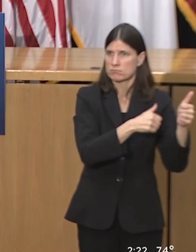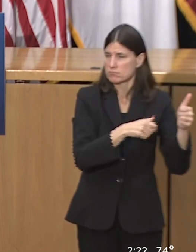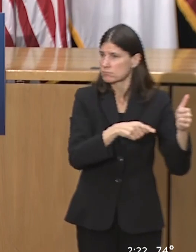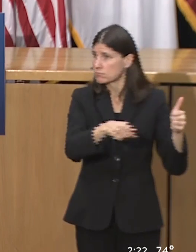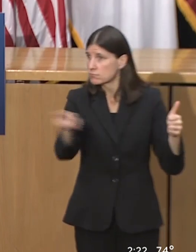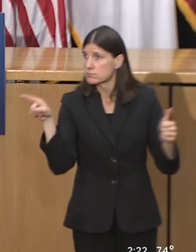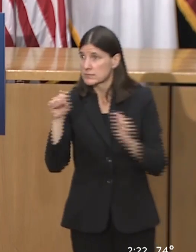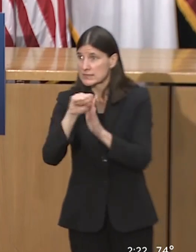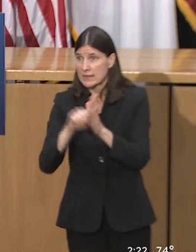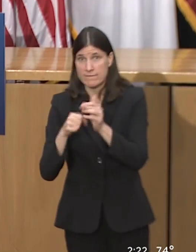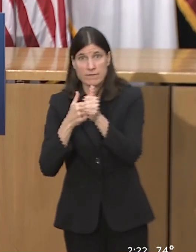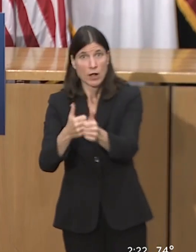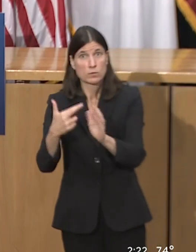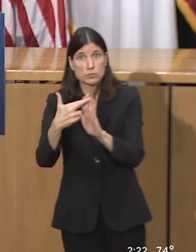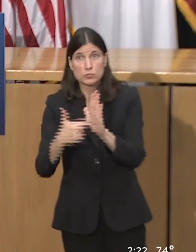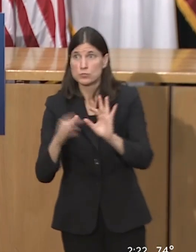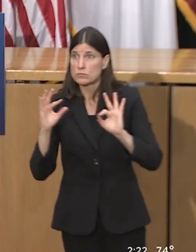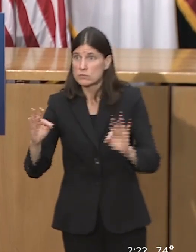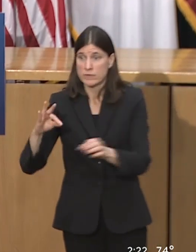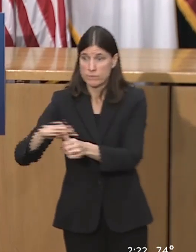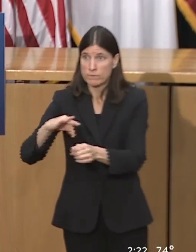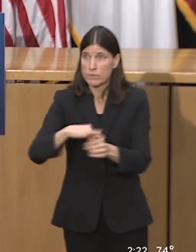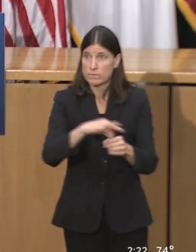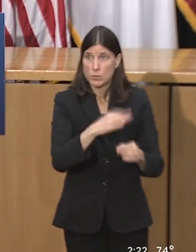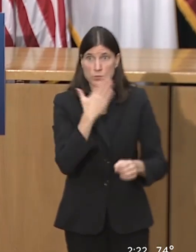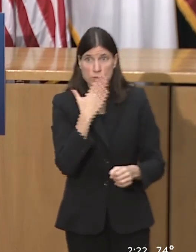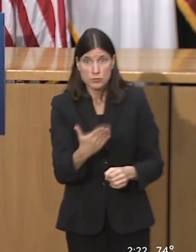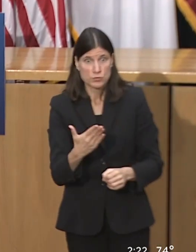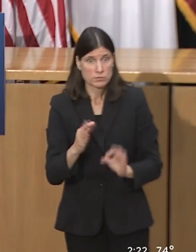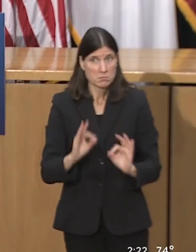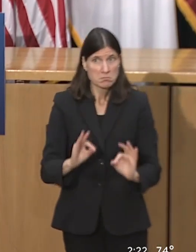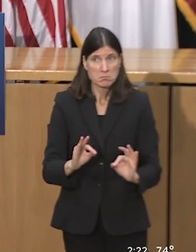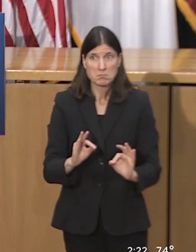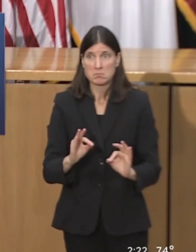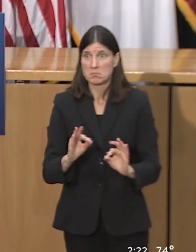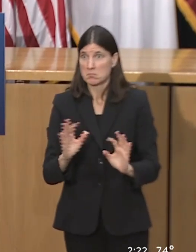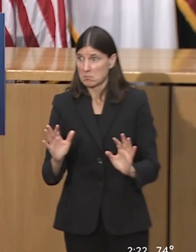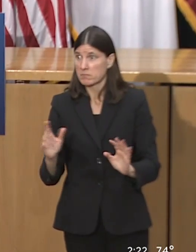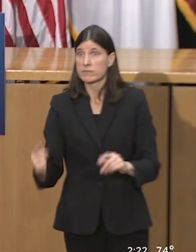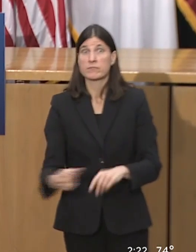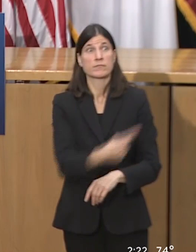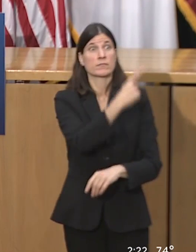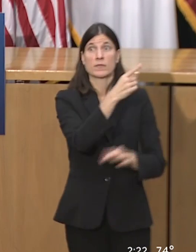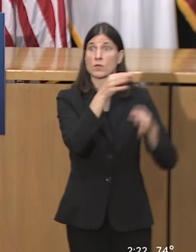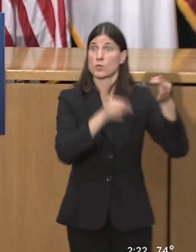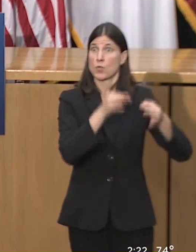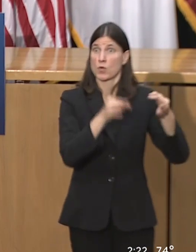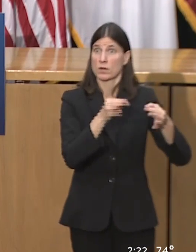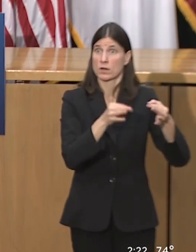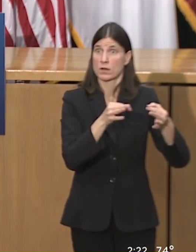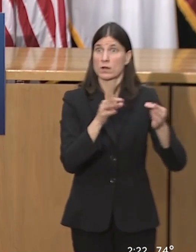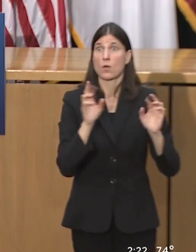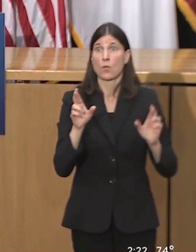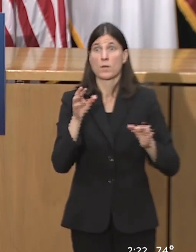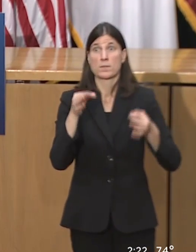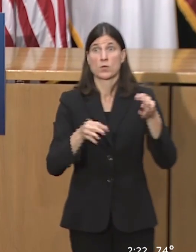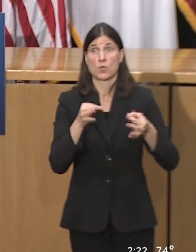AND THERE ARE COURTS IN WHICH THESE THINGS CAN GET ADDRESSED BASED ON THE LAWS AS THEY CURRENTLY STAND IN MANY OF THOSE